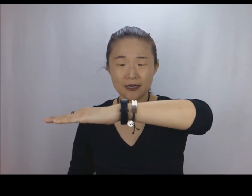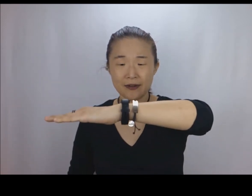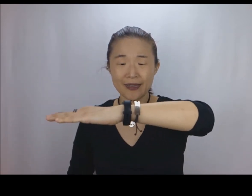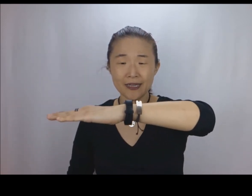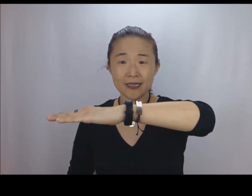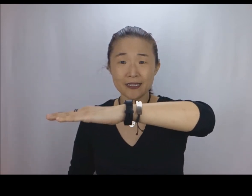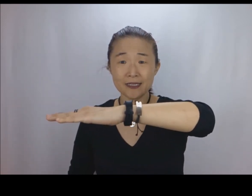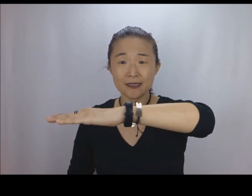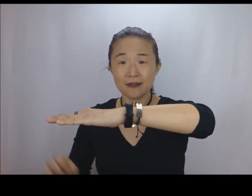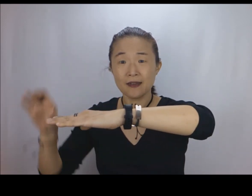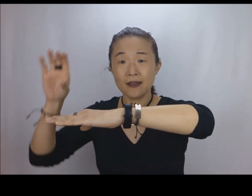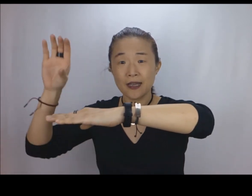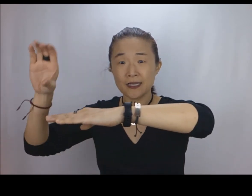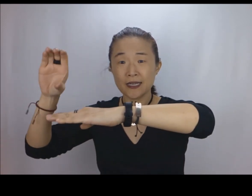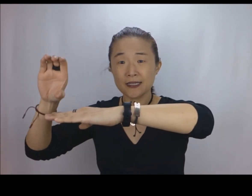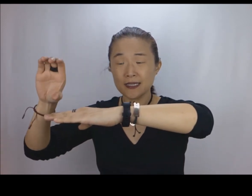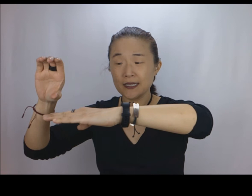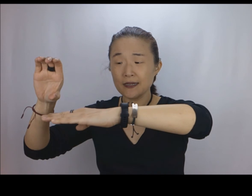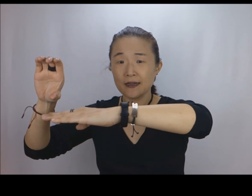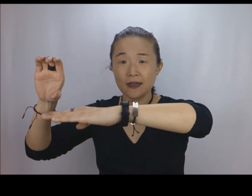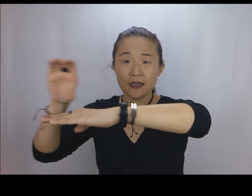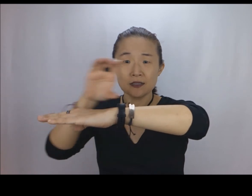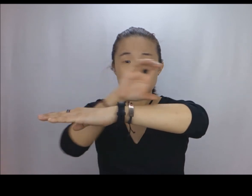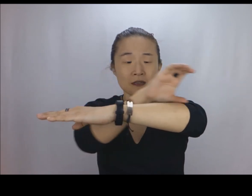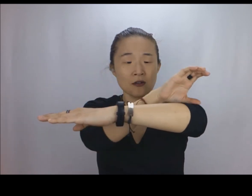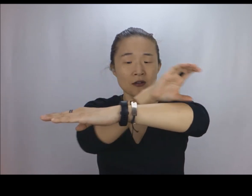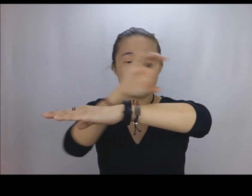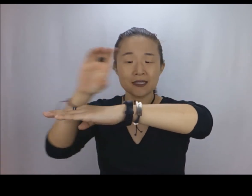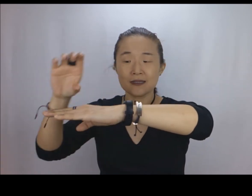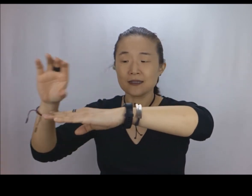Take your hand like this and take a "C" and you're just going to go across.